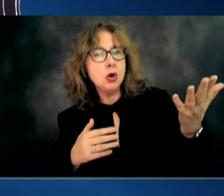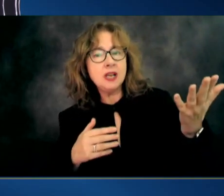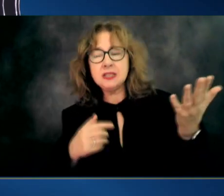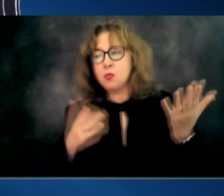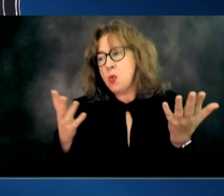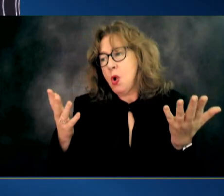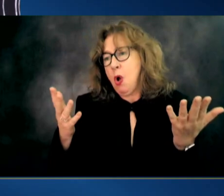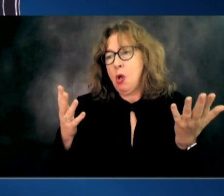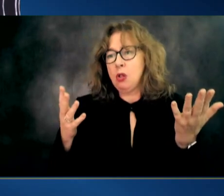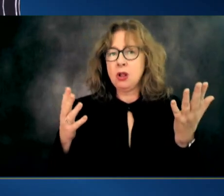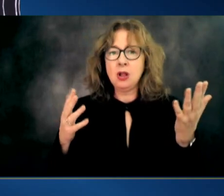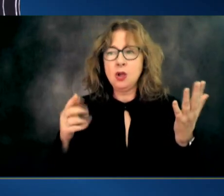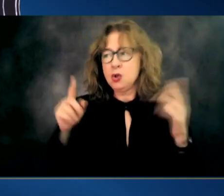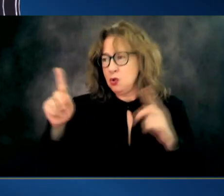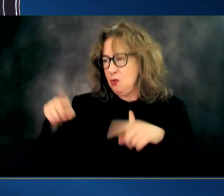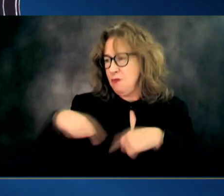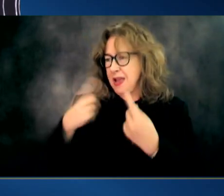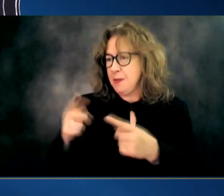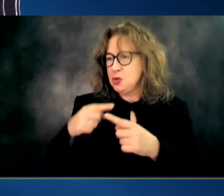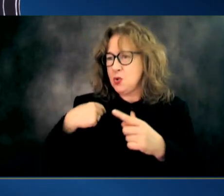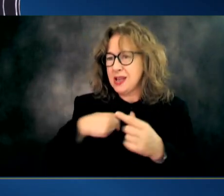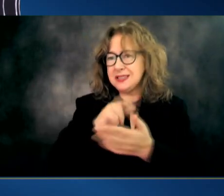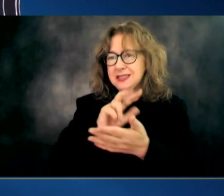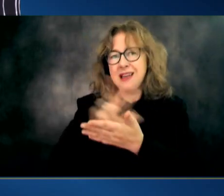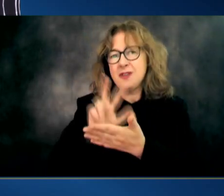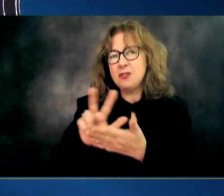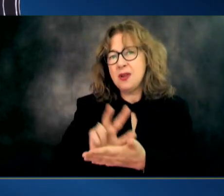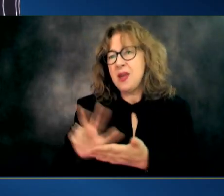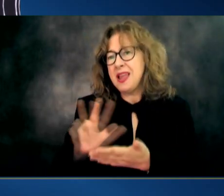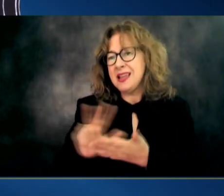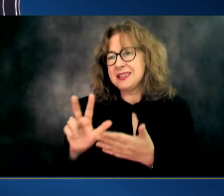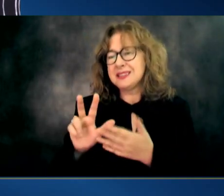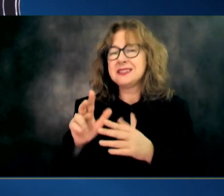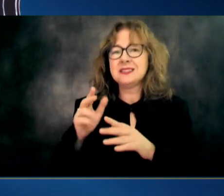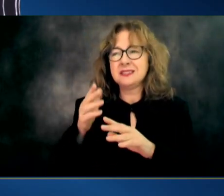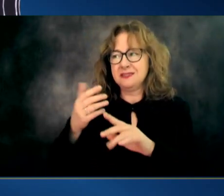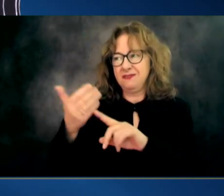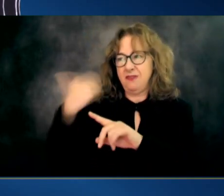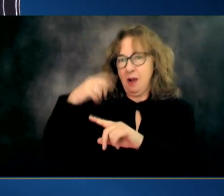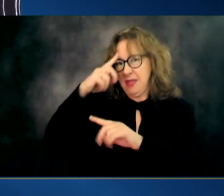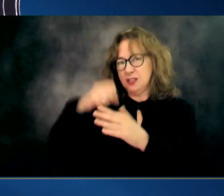you've been seeing us every three weeks after your stroke, getting blood transfusions,